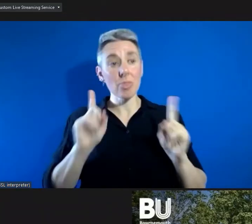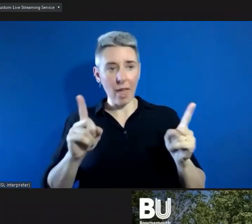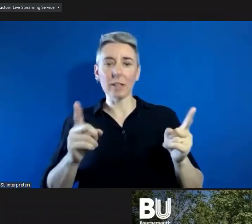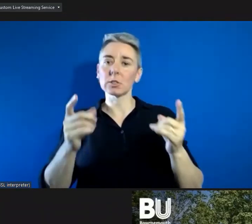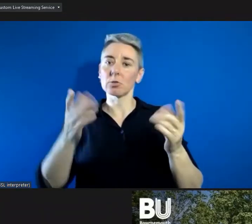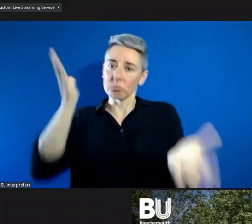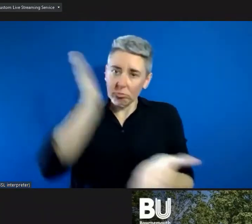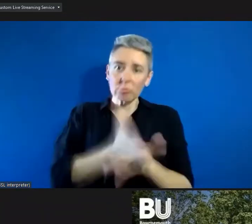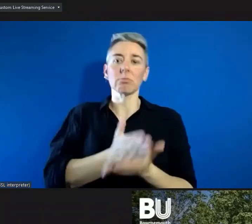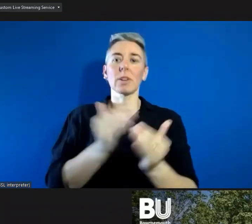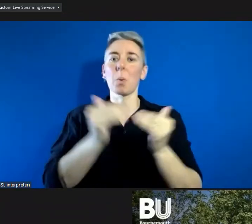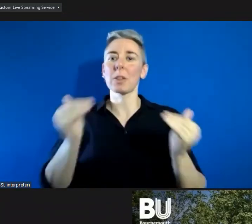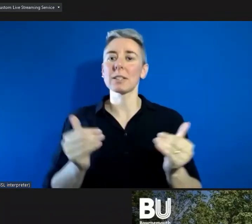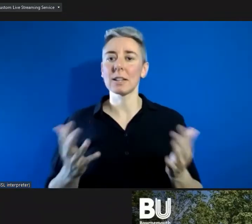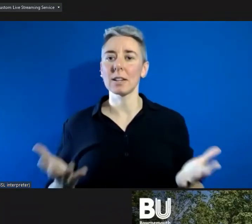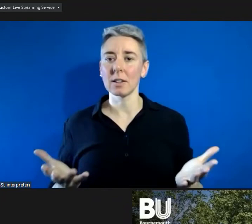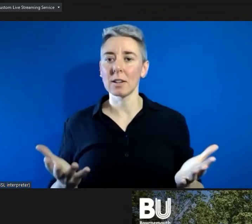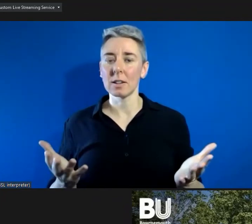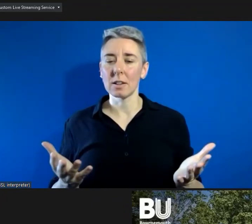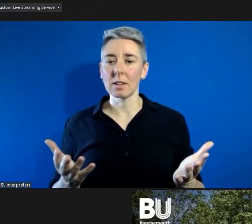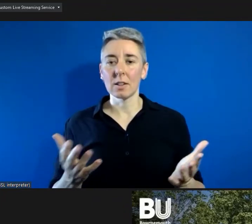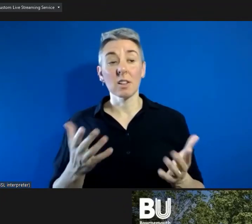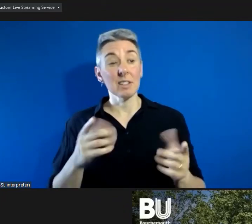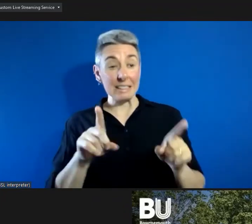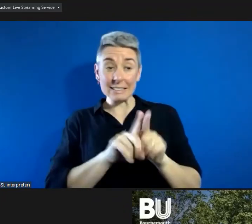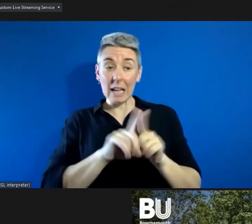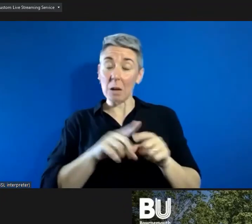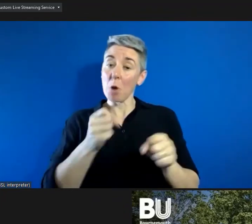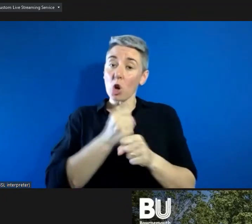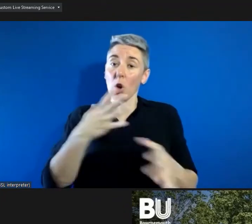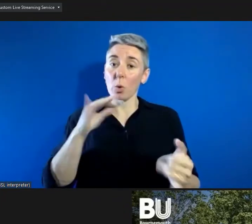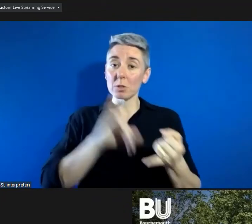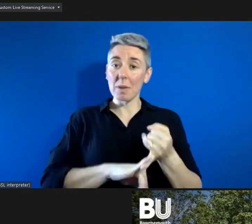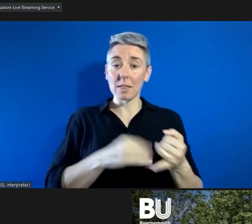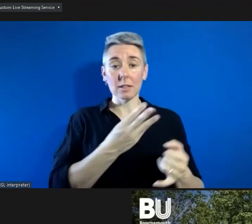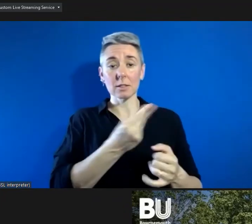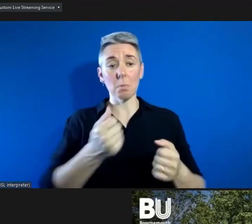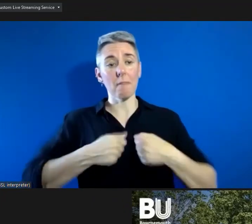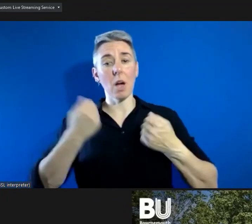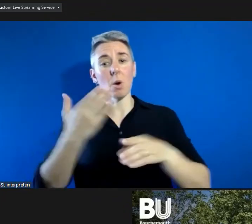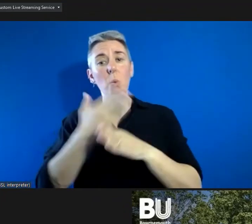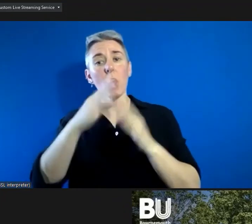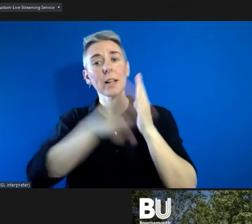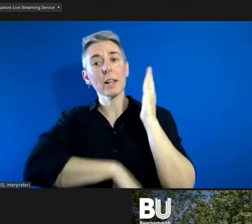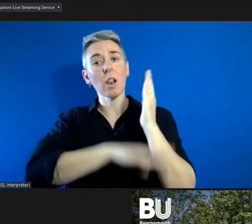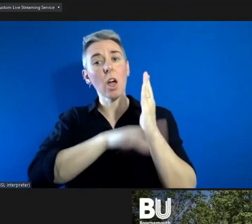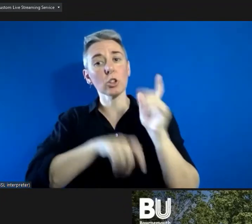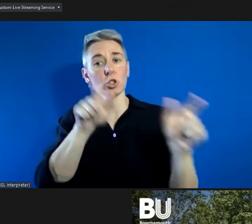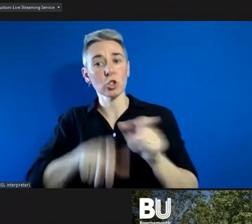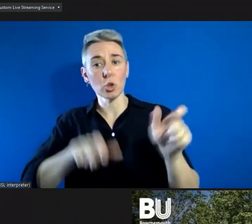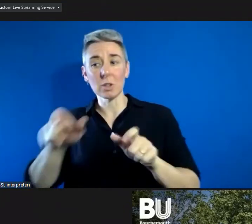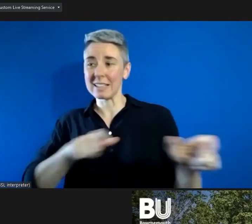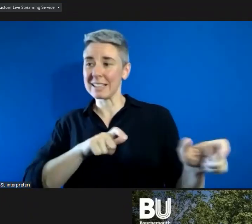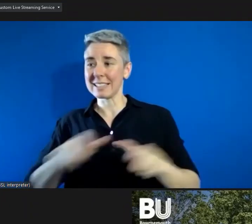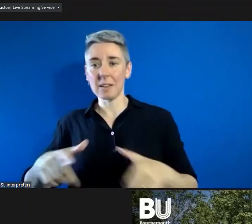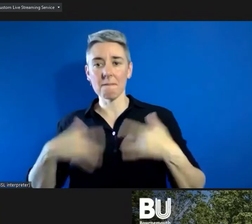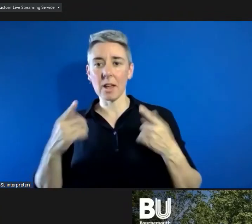Even at Goldsmiths, speaking of liberal fault, some of our working class starting students tell us that we still make them feel that they're not tolerated.